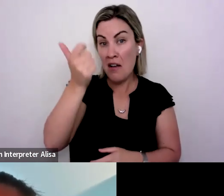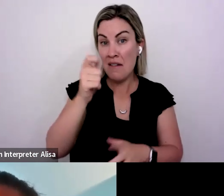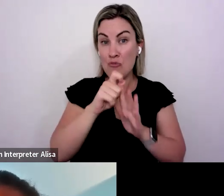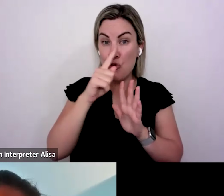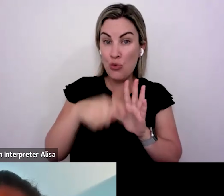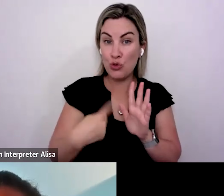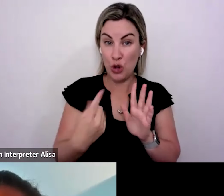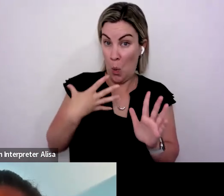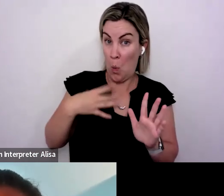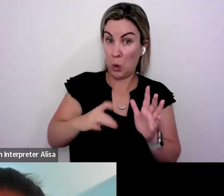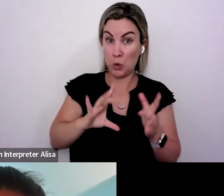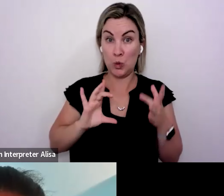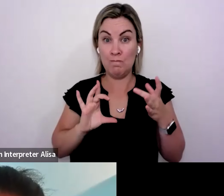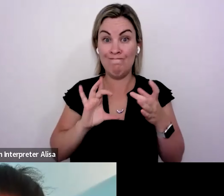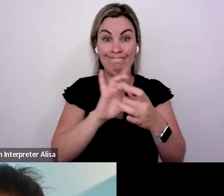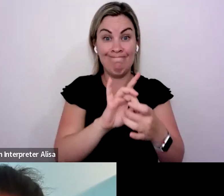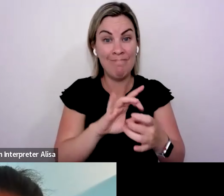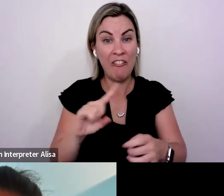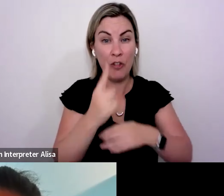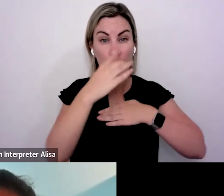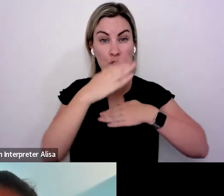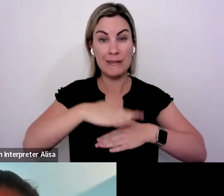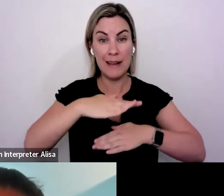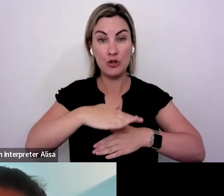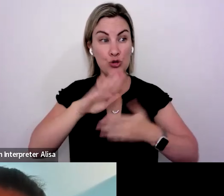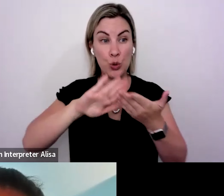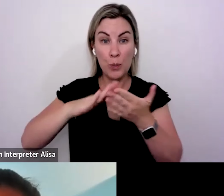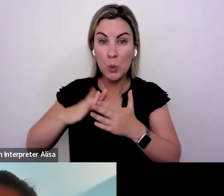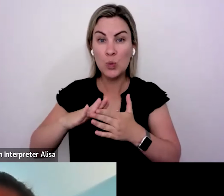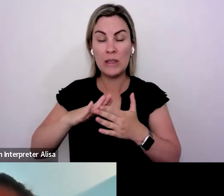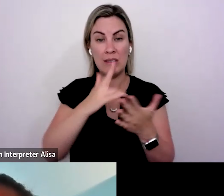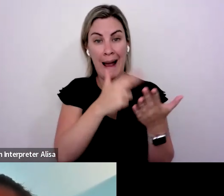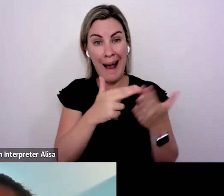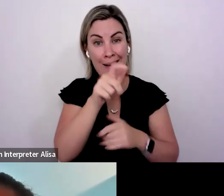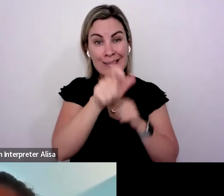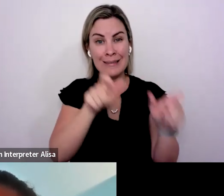with First Nations artists or communities, it's really important to first build up